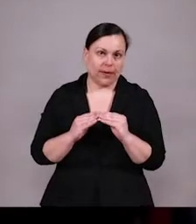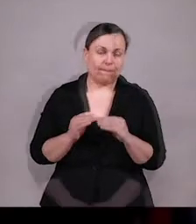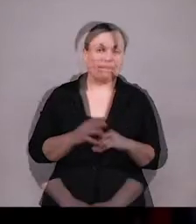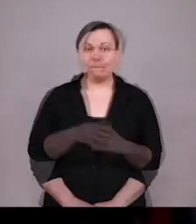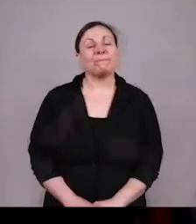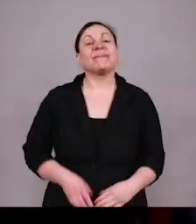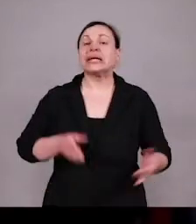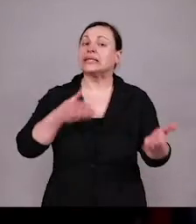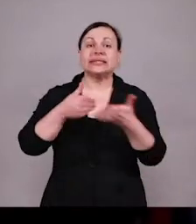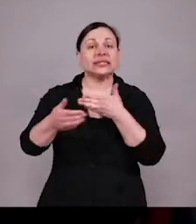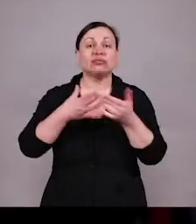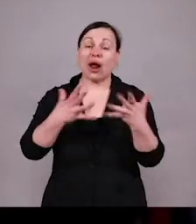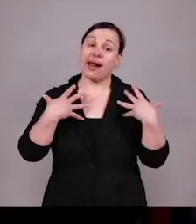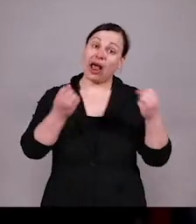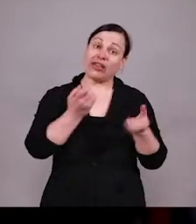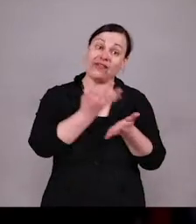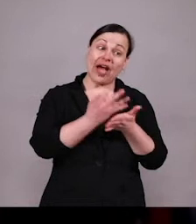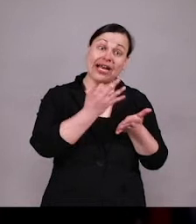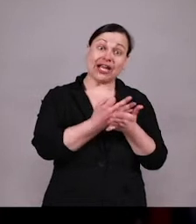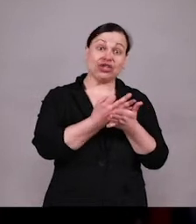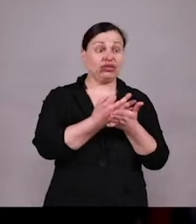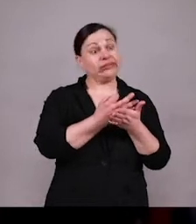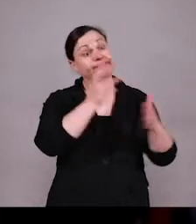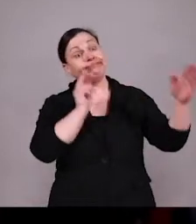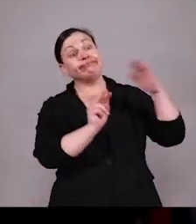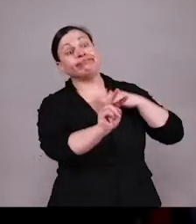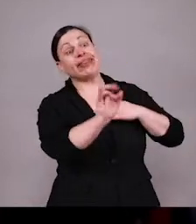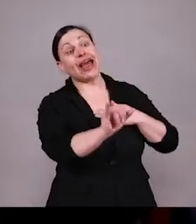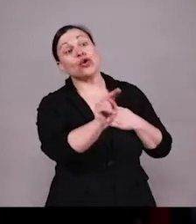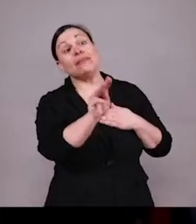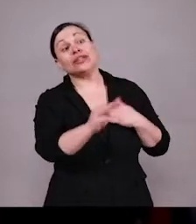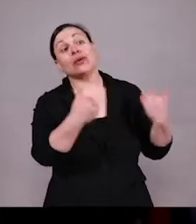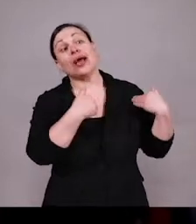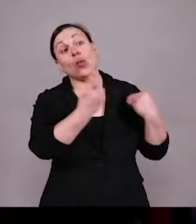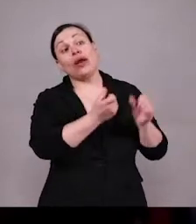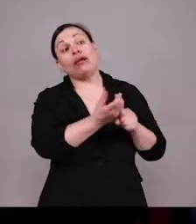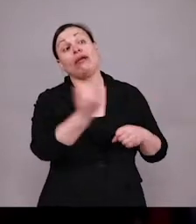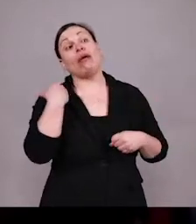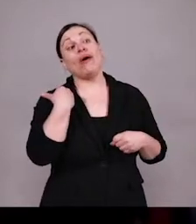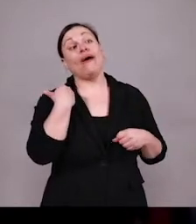Despite the healthy financial outlook that New Mexico enjoyed a year ago, we have not